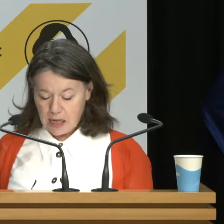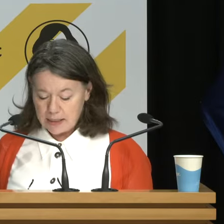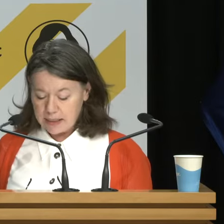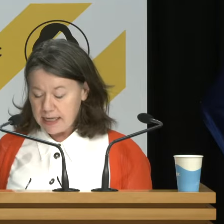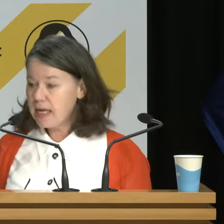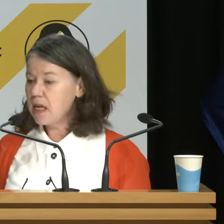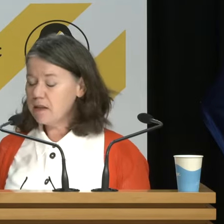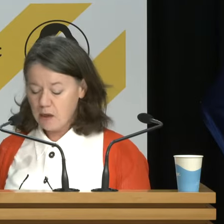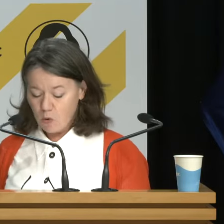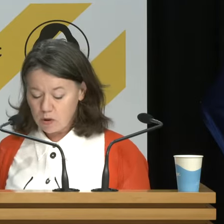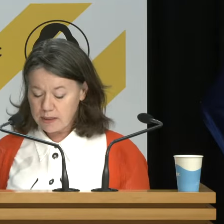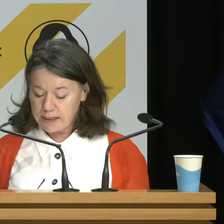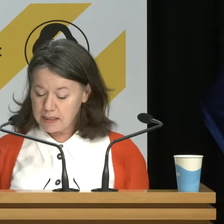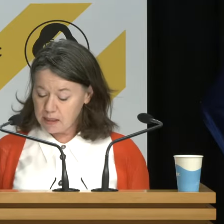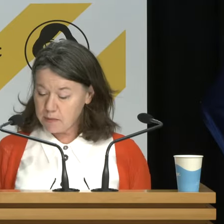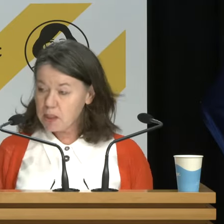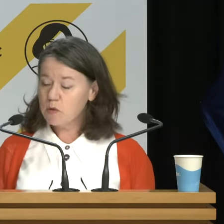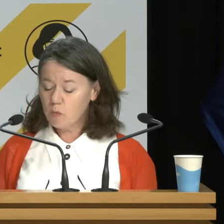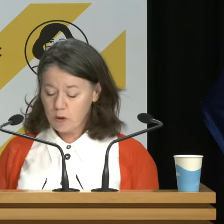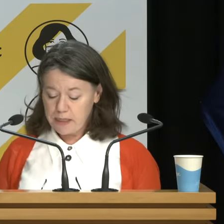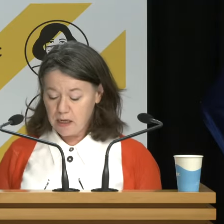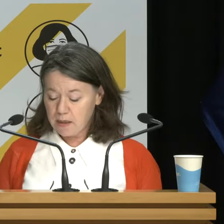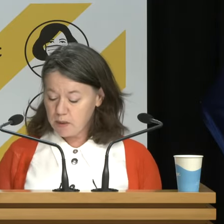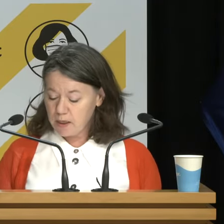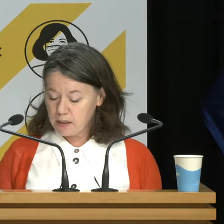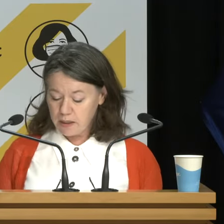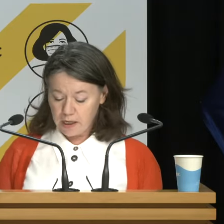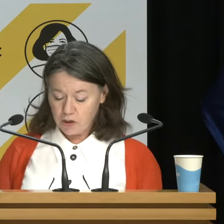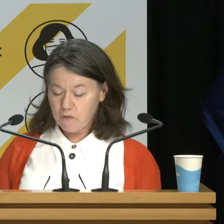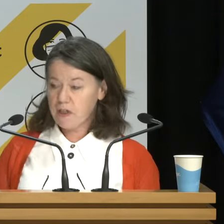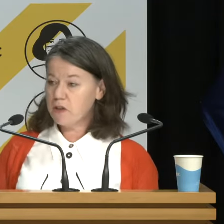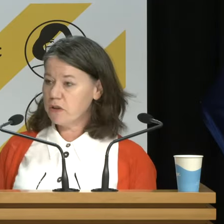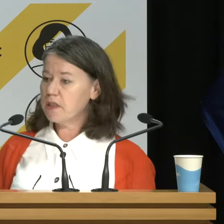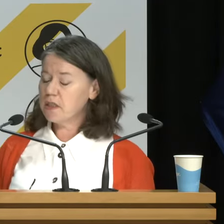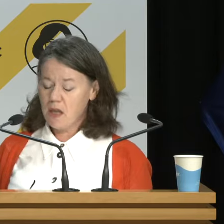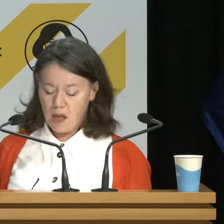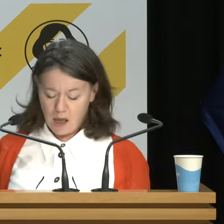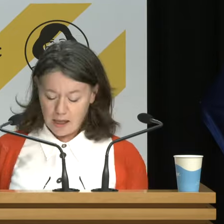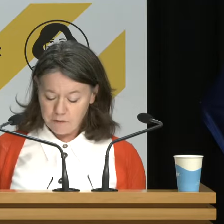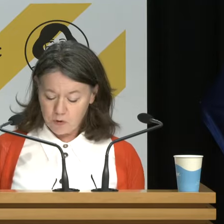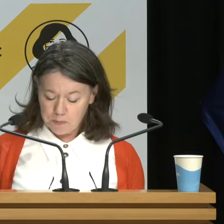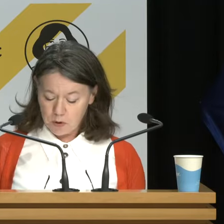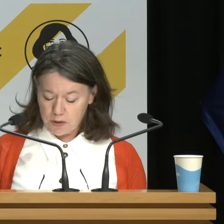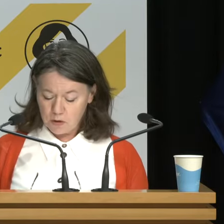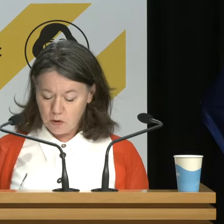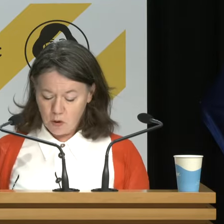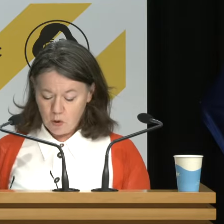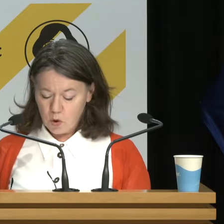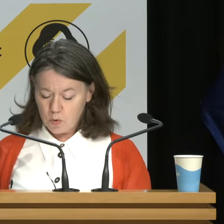are considered casual contacts only and we expect those results this afternoon.